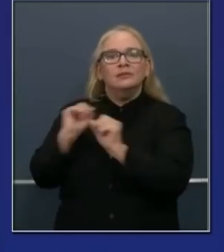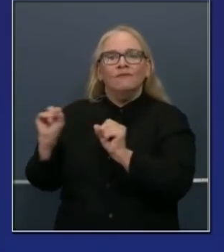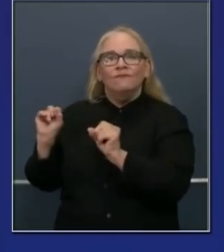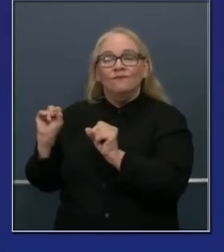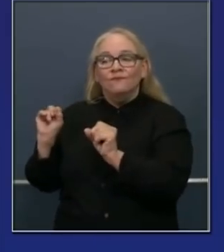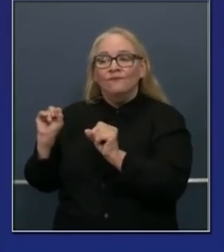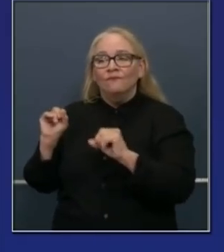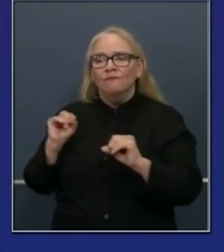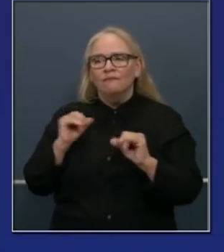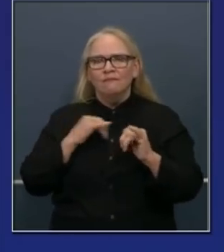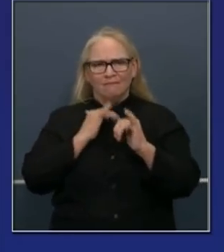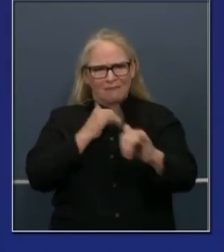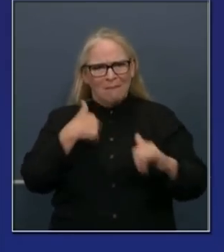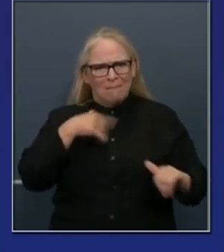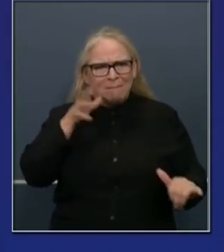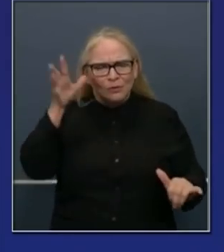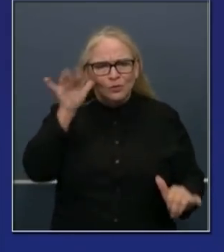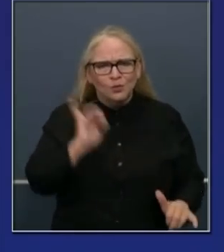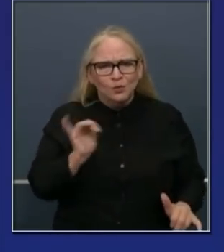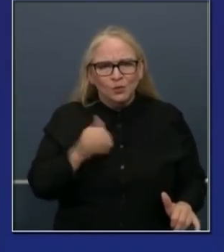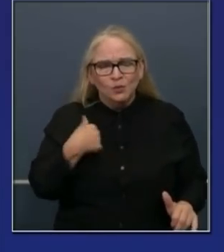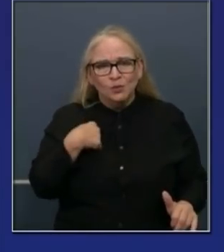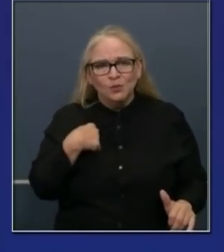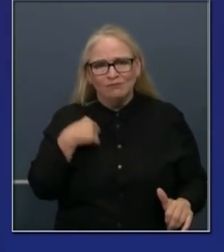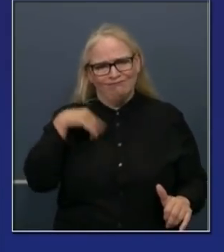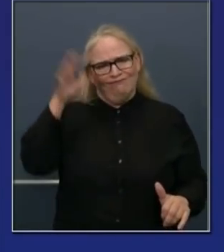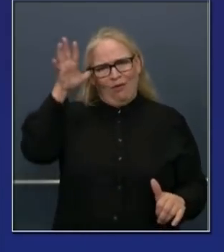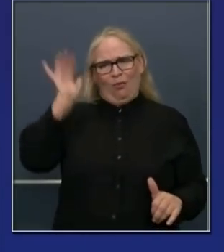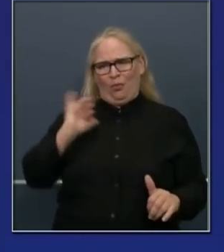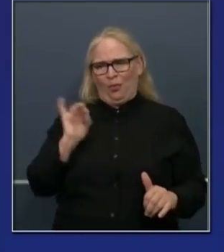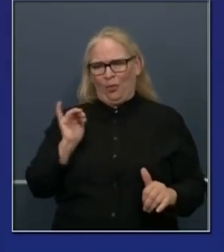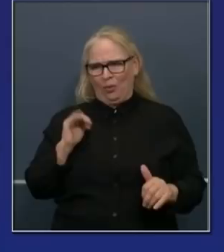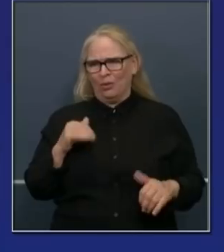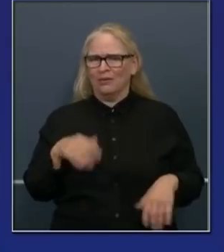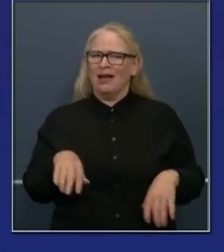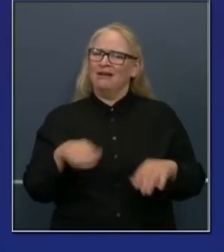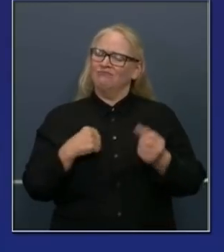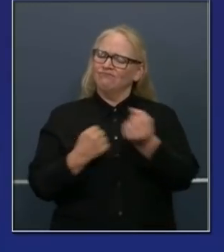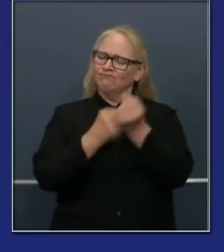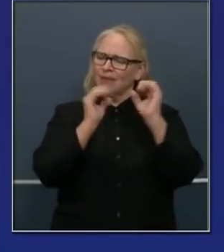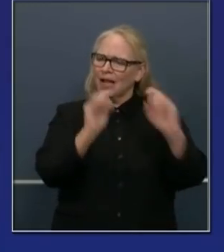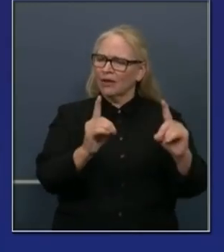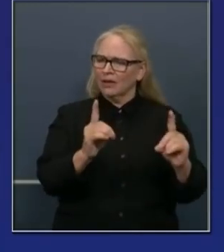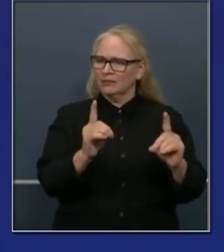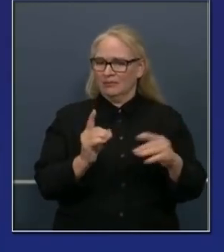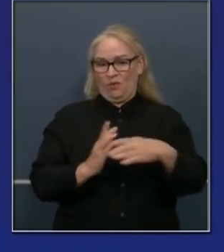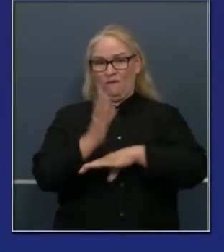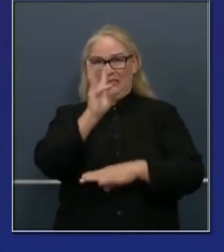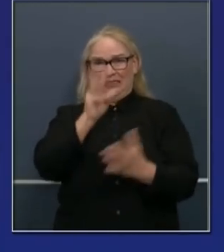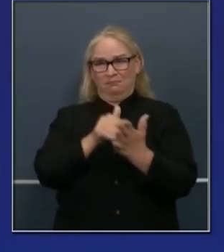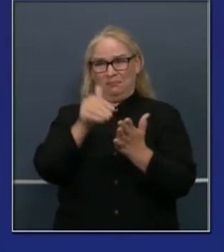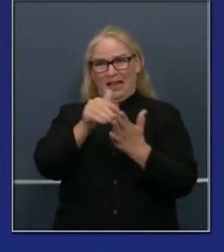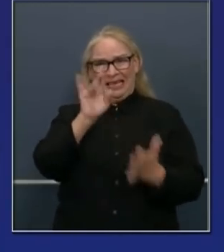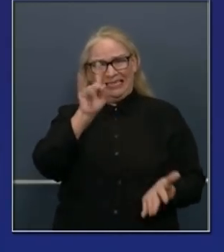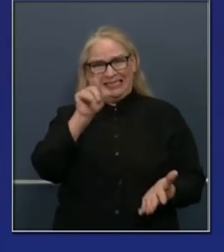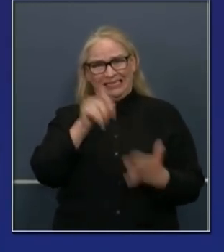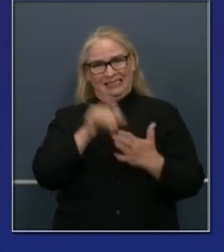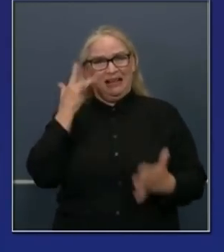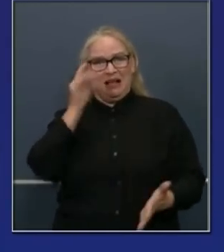ONLY, ONLY IF IT CAN BE DONE SAFELY AS A PARENT. I BELIEVE THAT AND IT'S SOMEONE'S RESPONSIBILITY TO